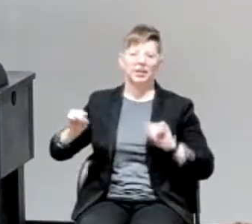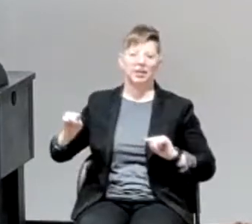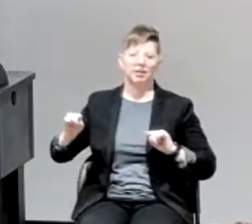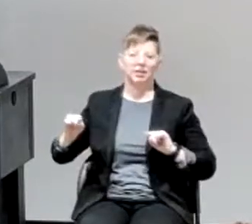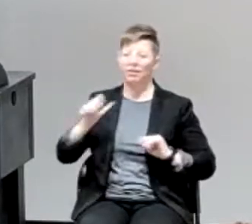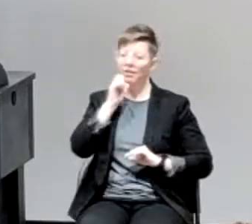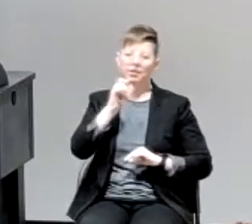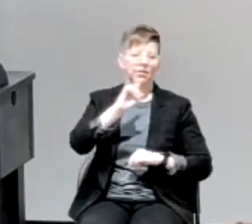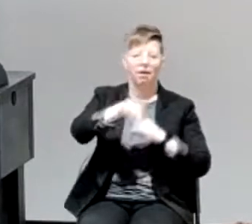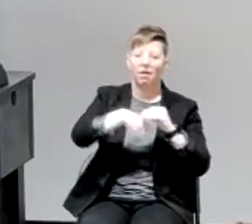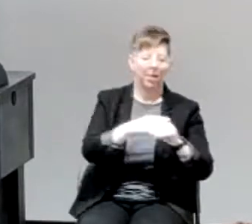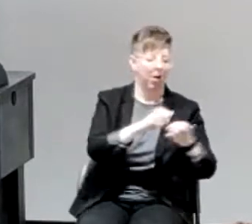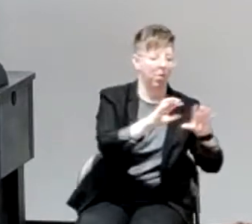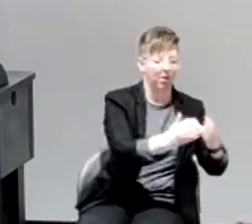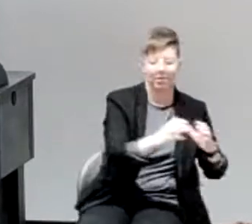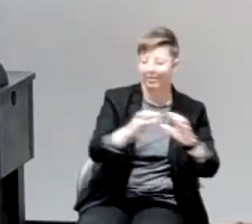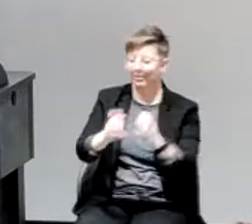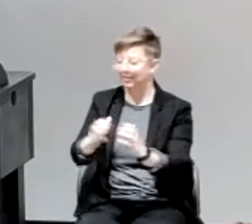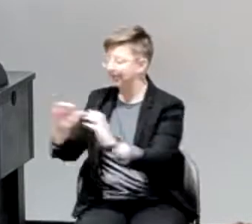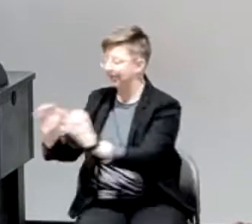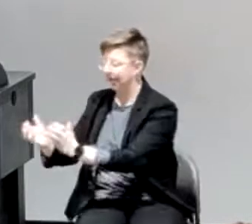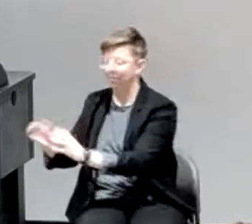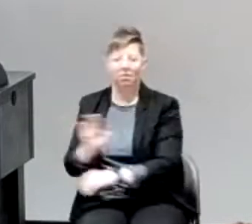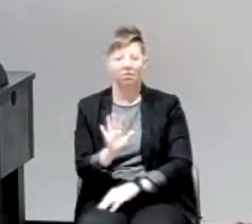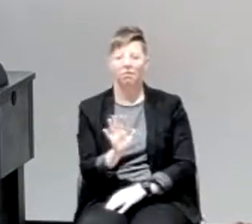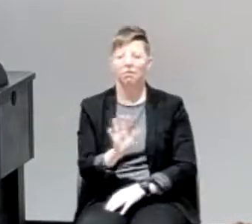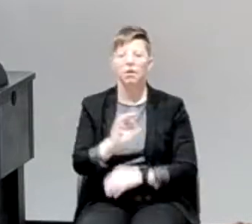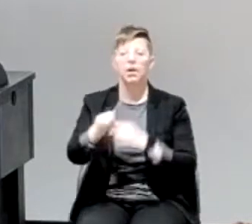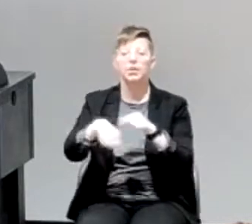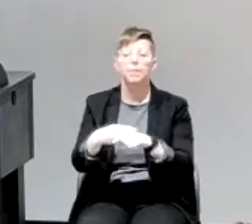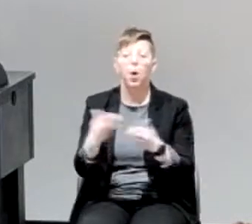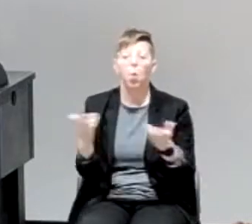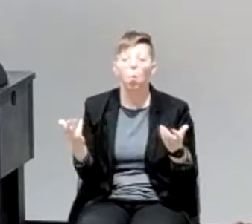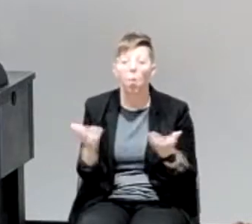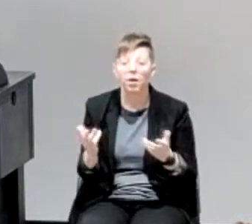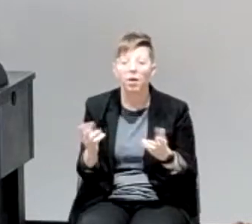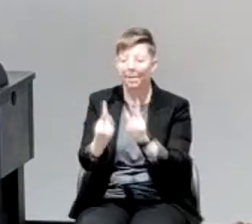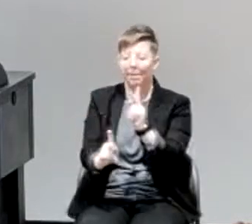The thing that is the most sec tack use lumbar about us as a community is the richness of our diversity.